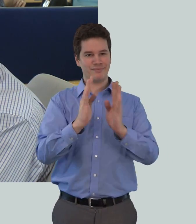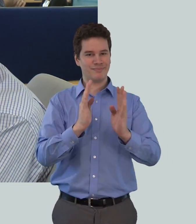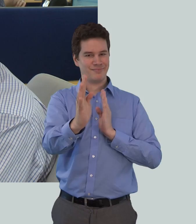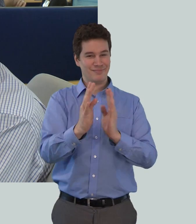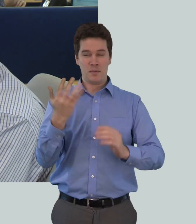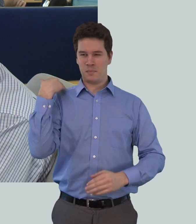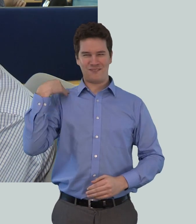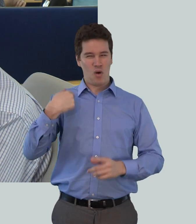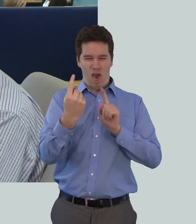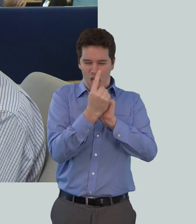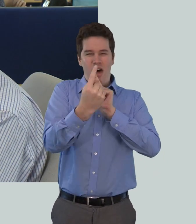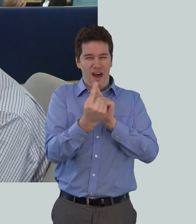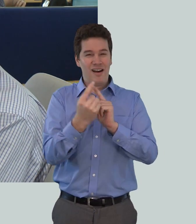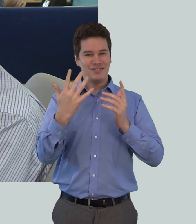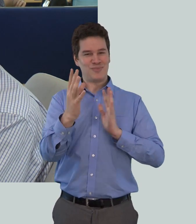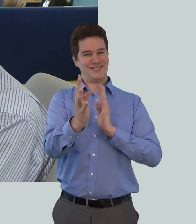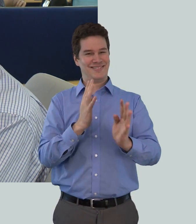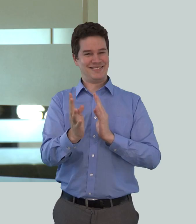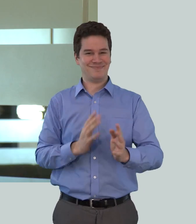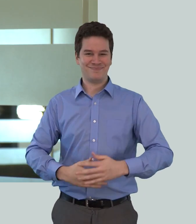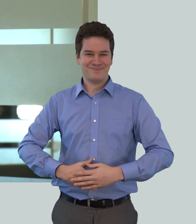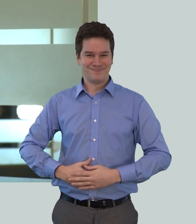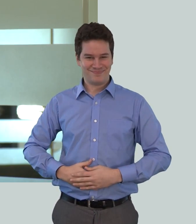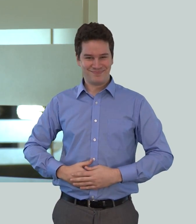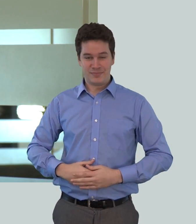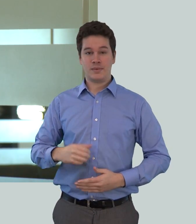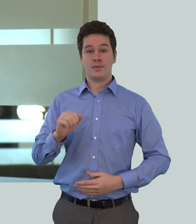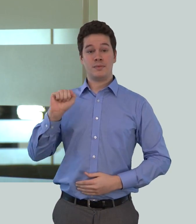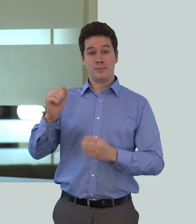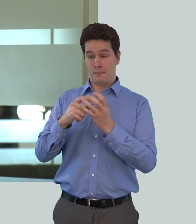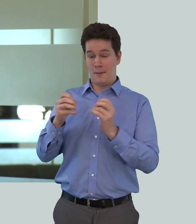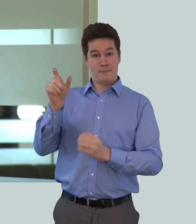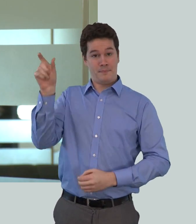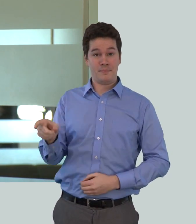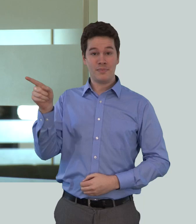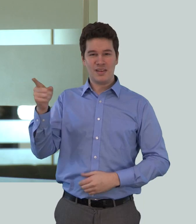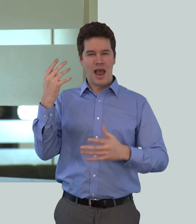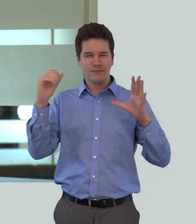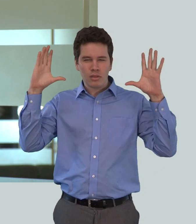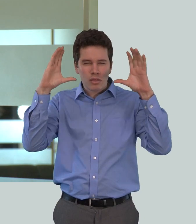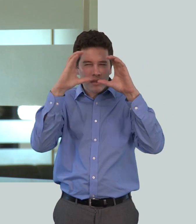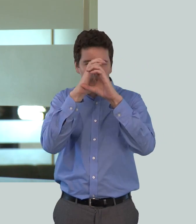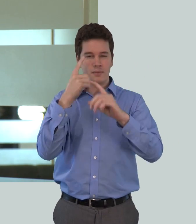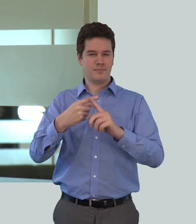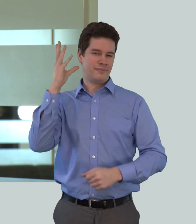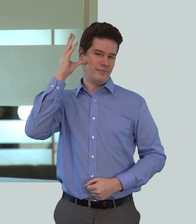so in the old days I used to have frequent collisions with people. In Bob’s case he’s got peripheral vision problems and hearing loss,